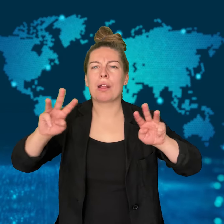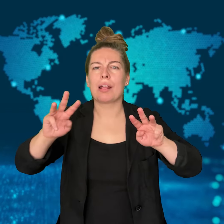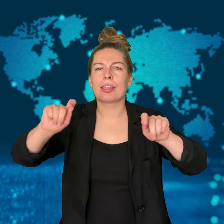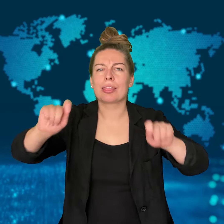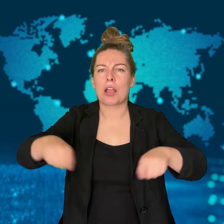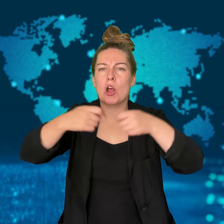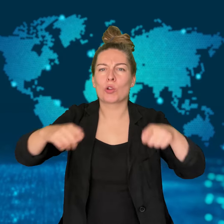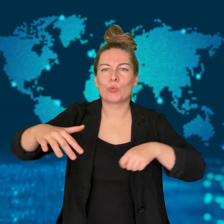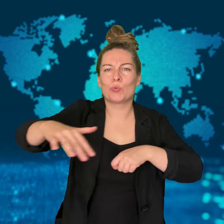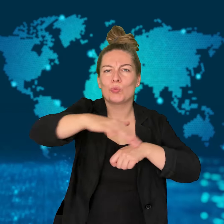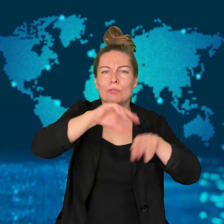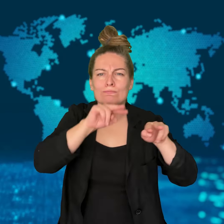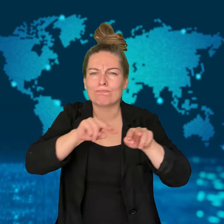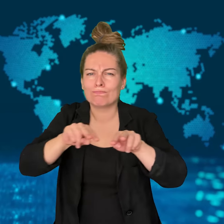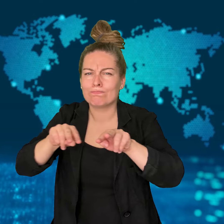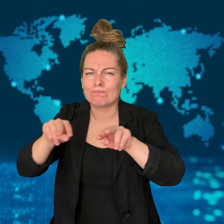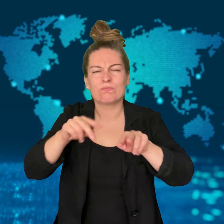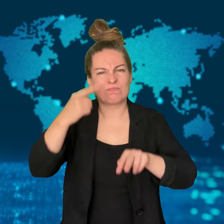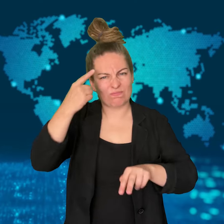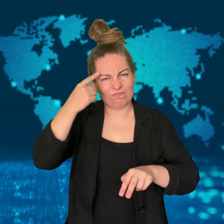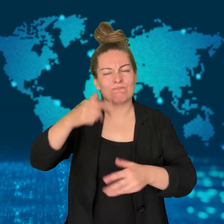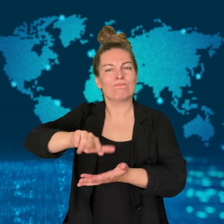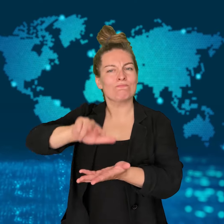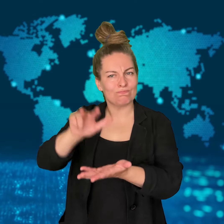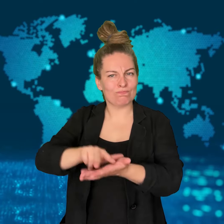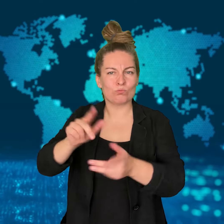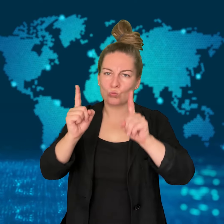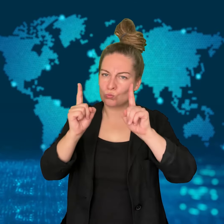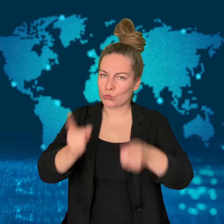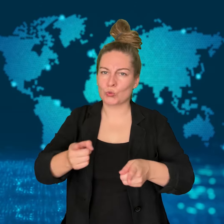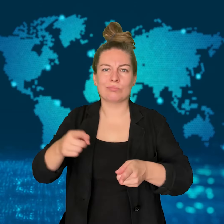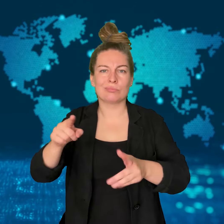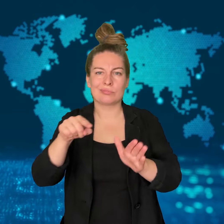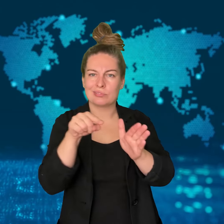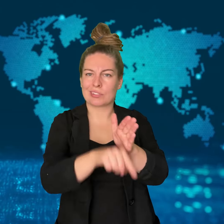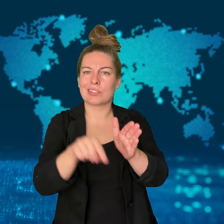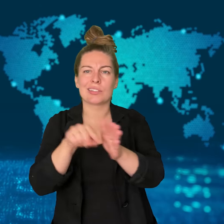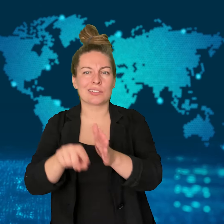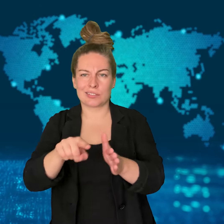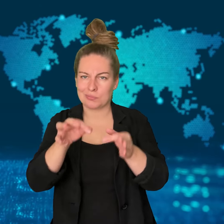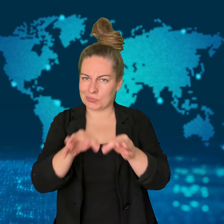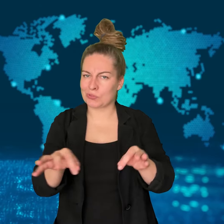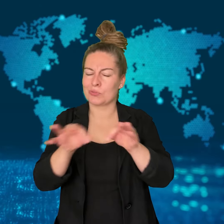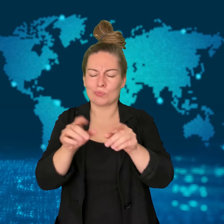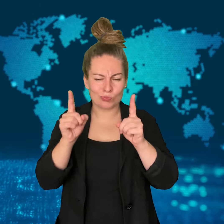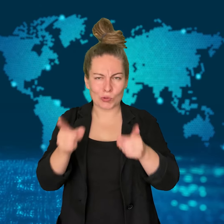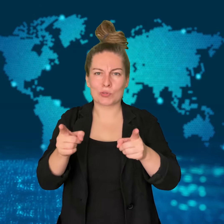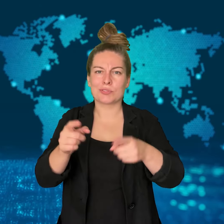There is little to eat in many areas since crops have withered away